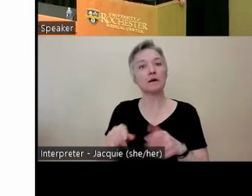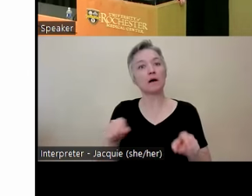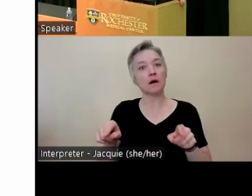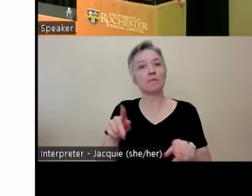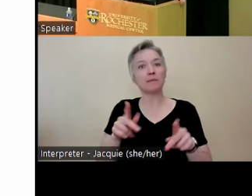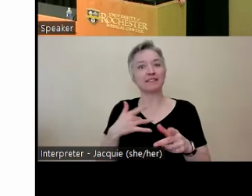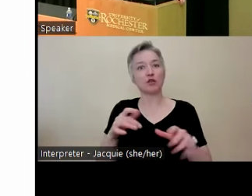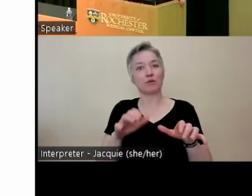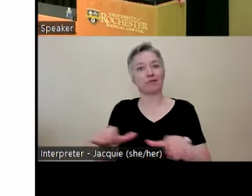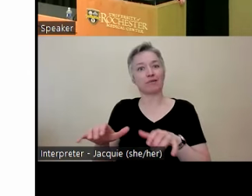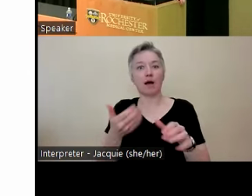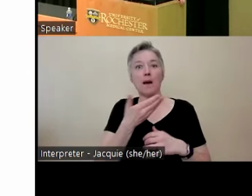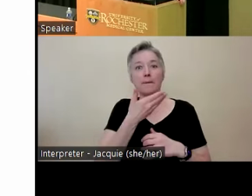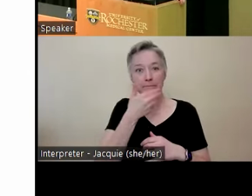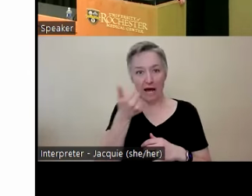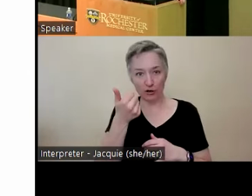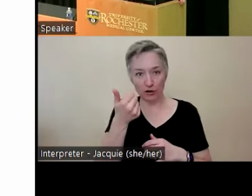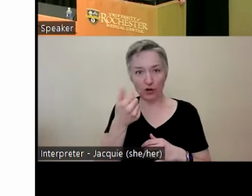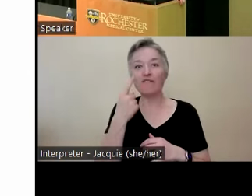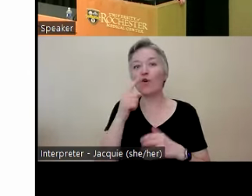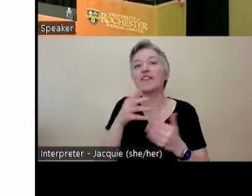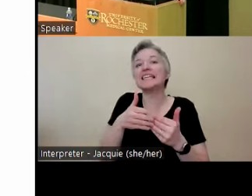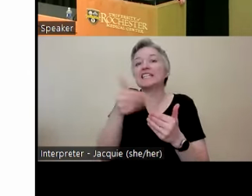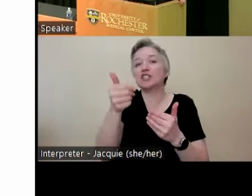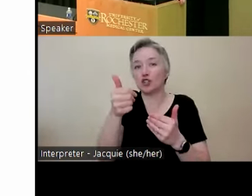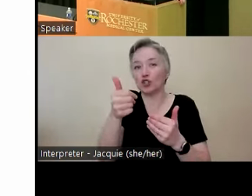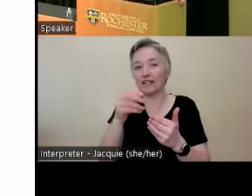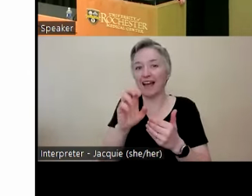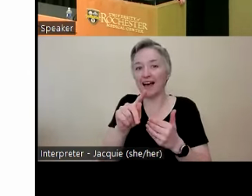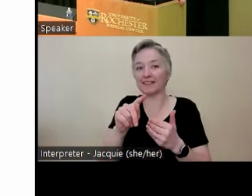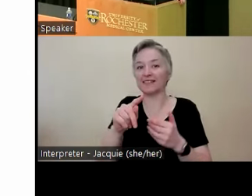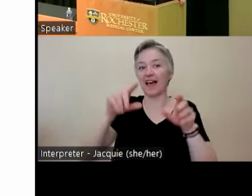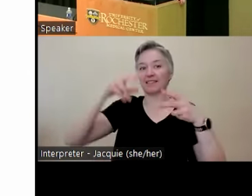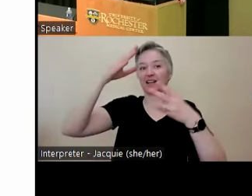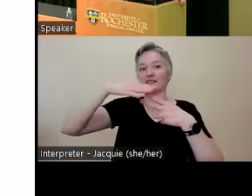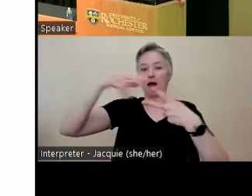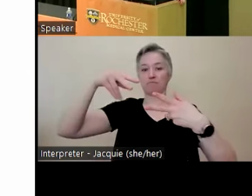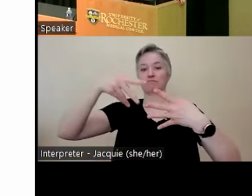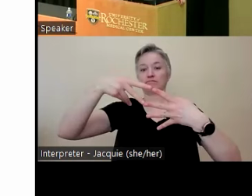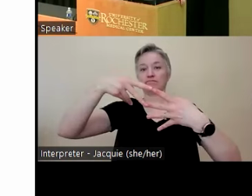forward span the easier task and they were marginally affected by noise in the backward